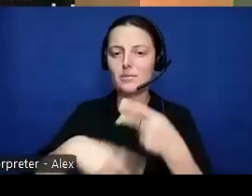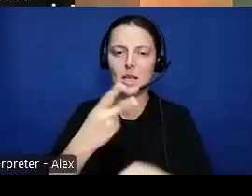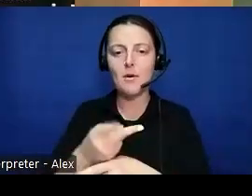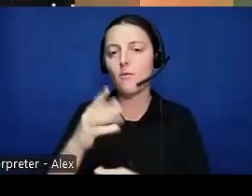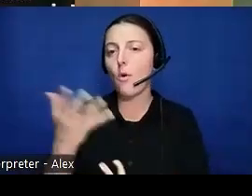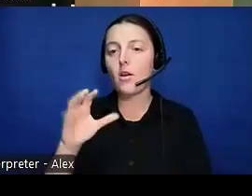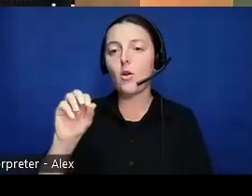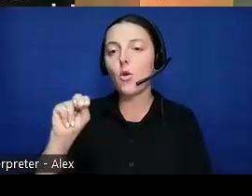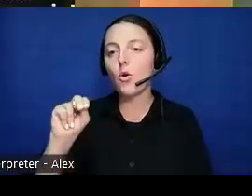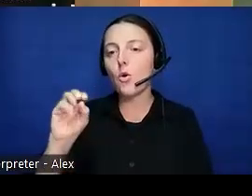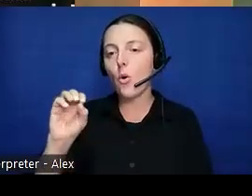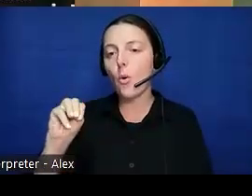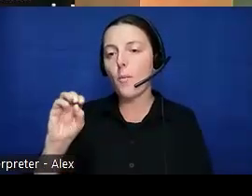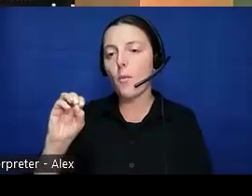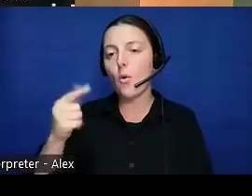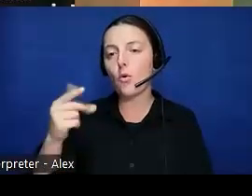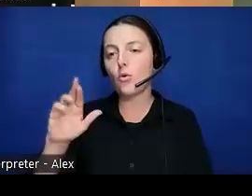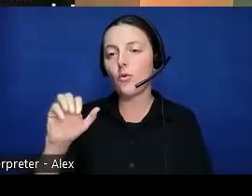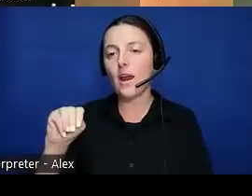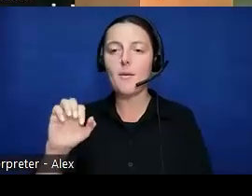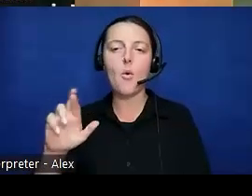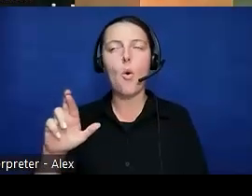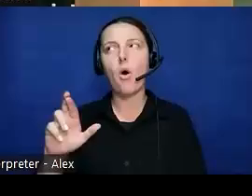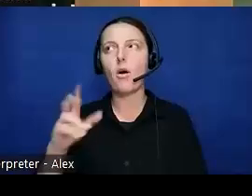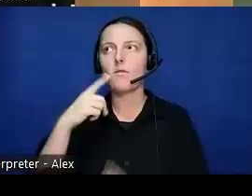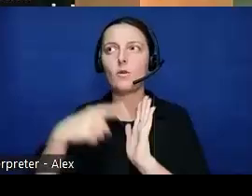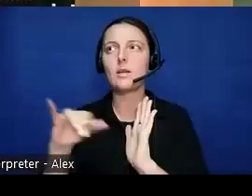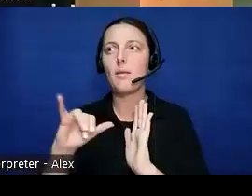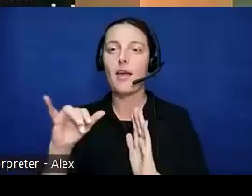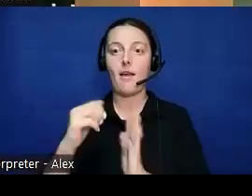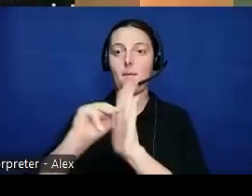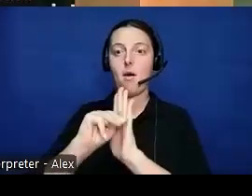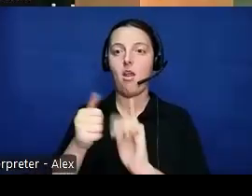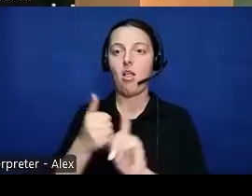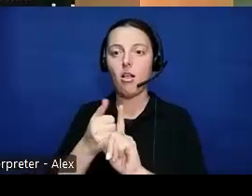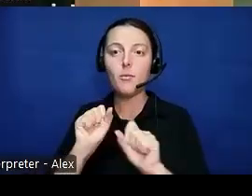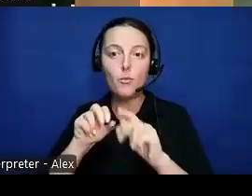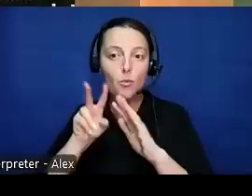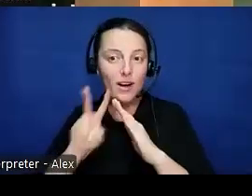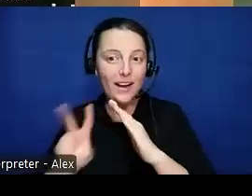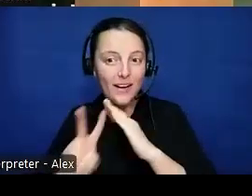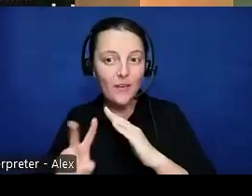uh like I was showing you my my my colleagues data about who gets referred you know could we